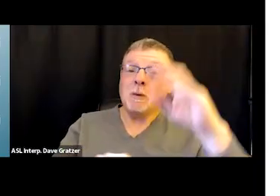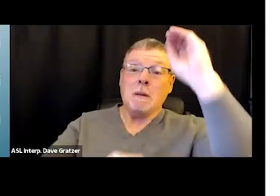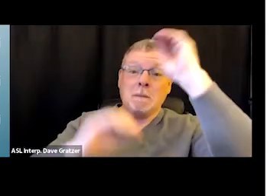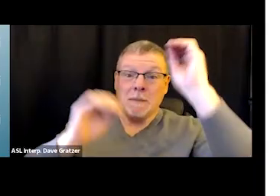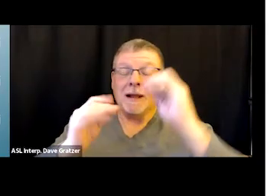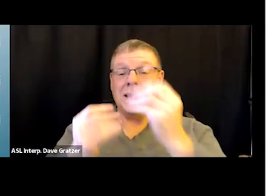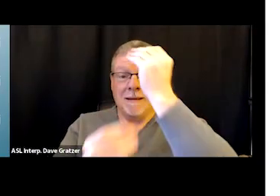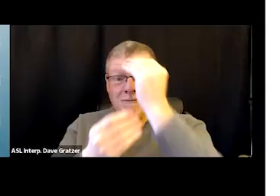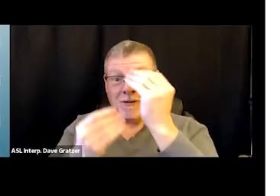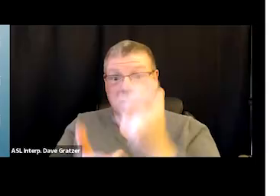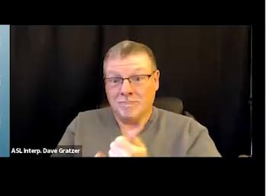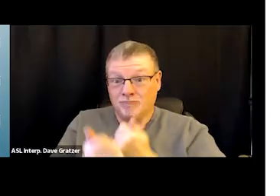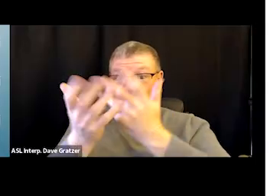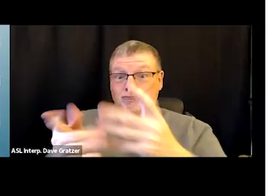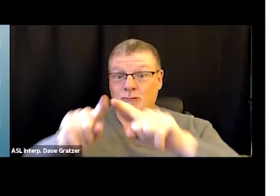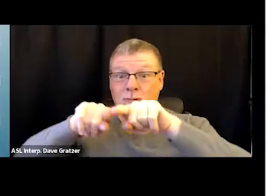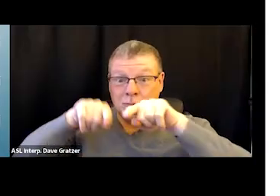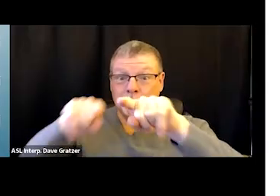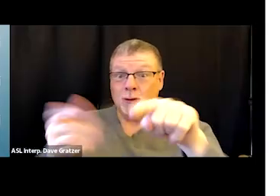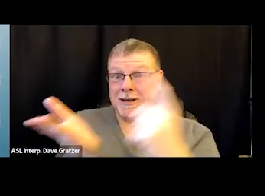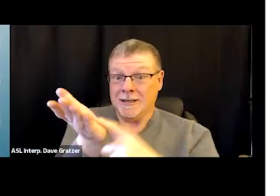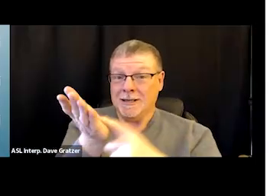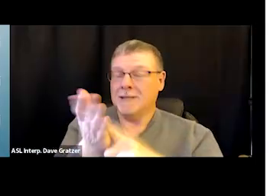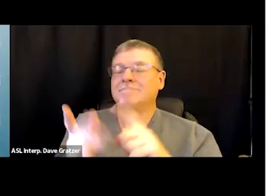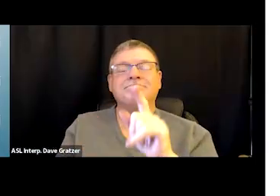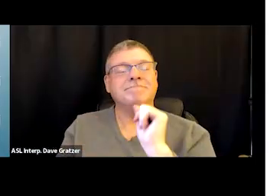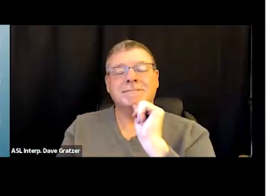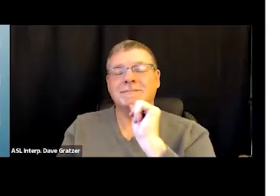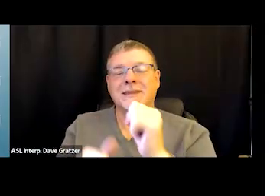expressed in this presentation and discussion do not necessarily reflect the